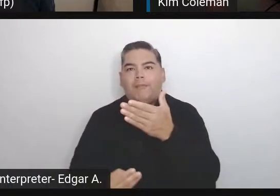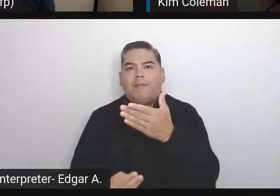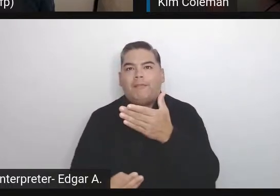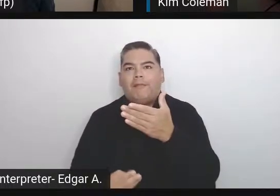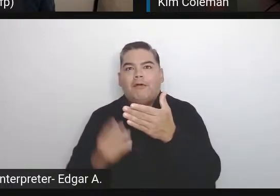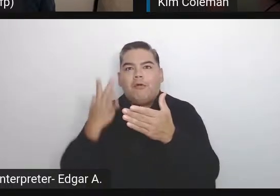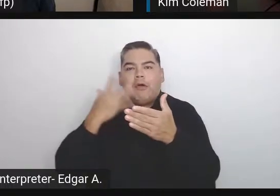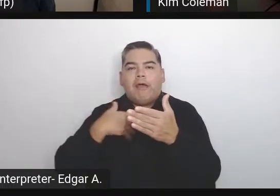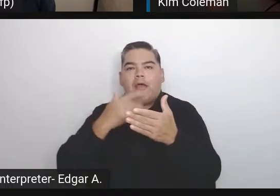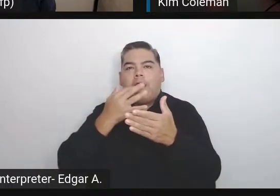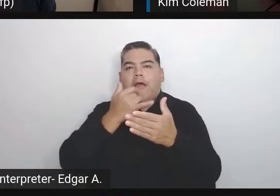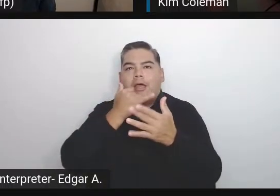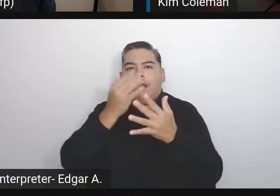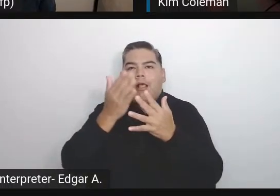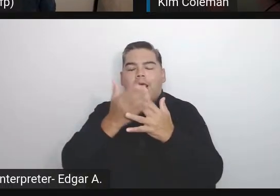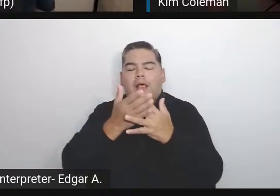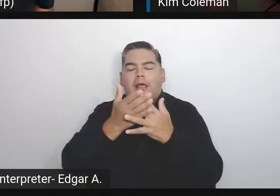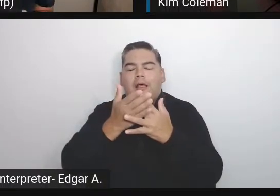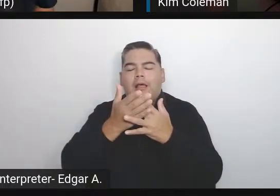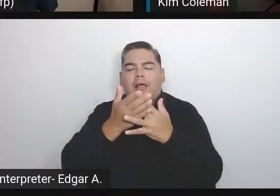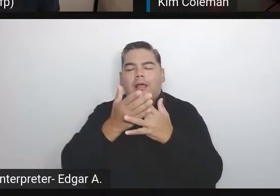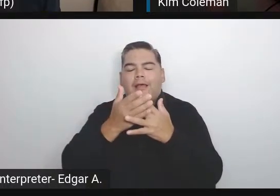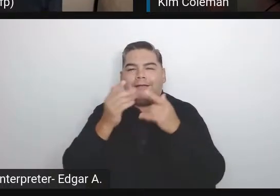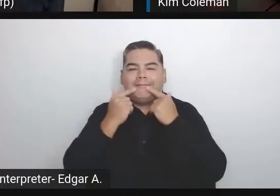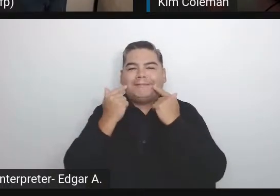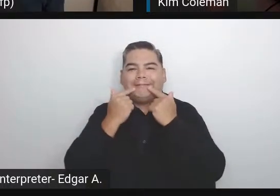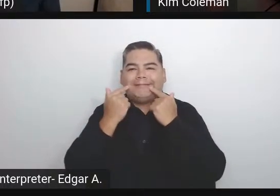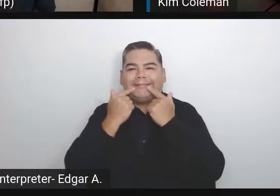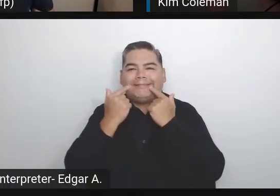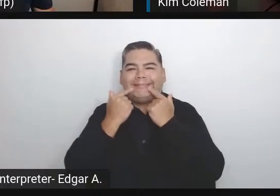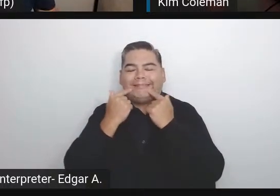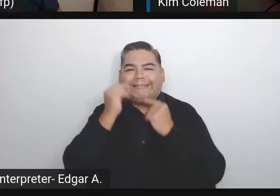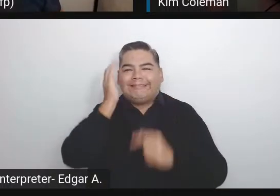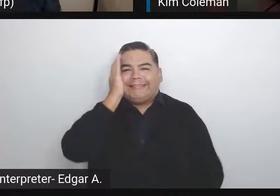person who wants maybe deleted a whole website because he did a small typo in the folder. Yes.